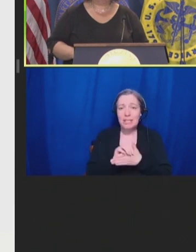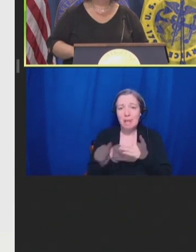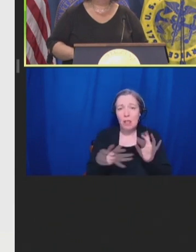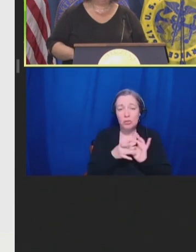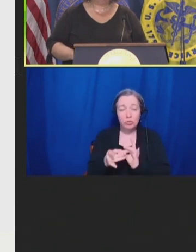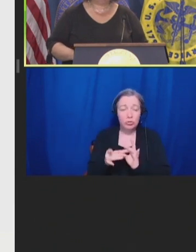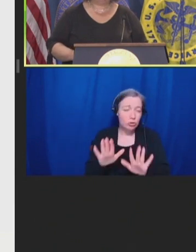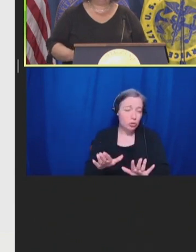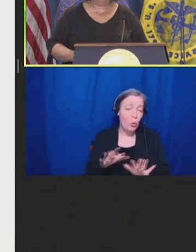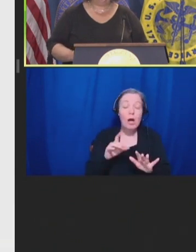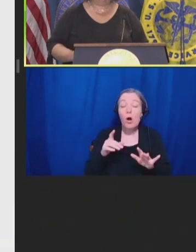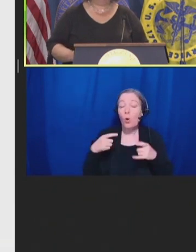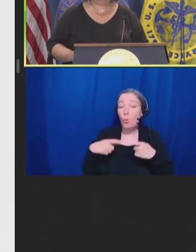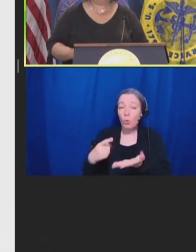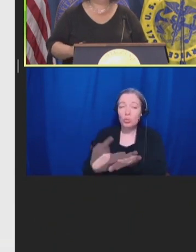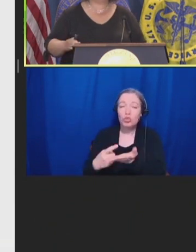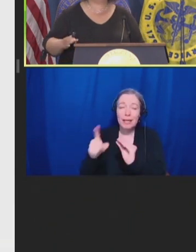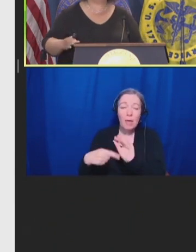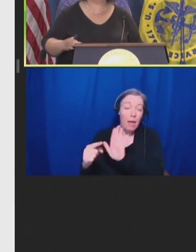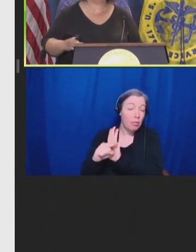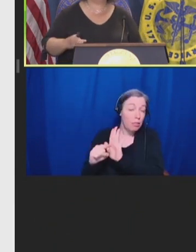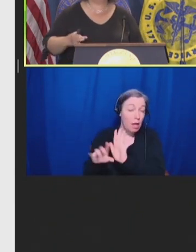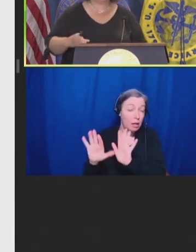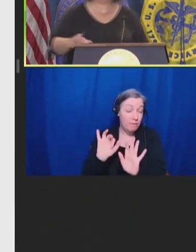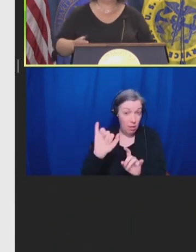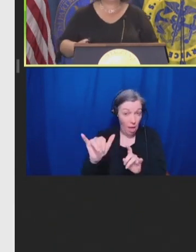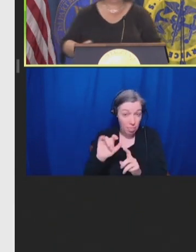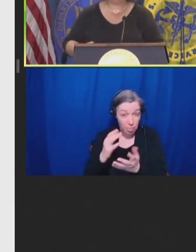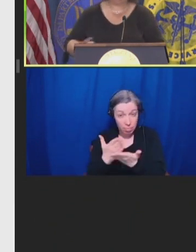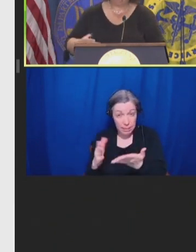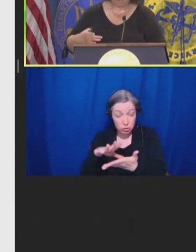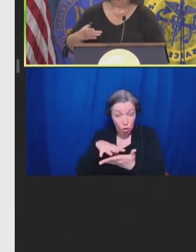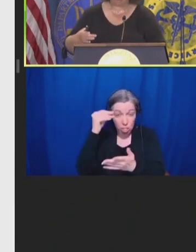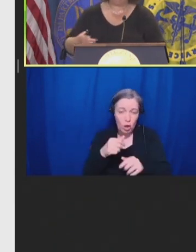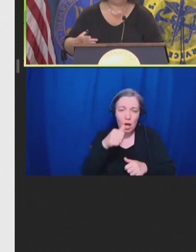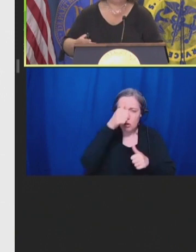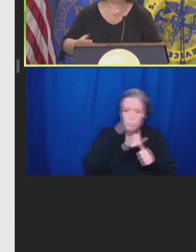So, as we're looking ahead and retransition our efforts really to thinking to how can we increase